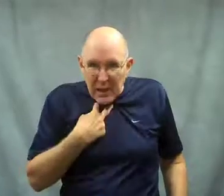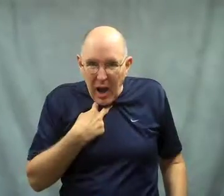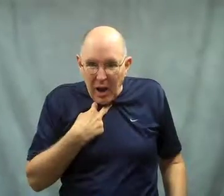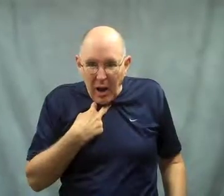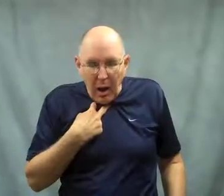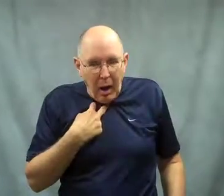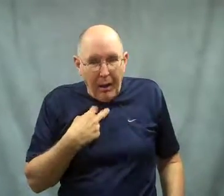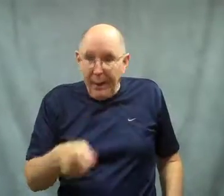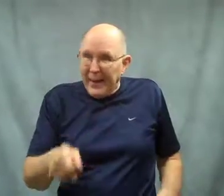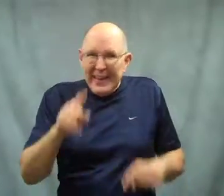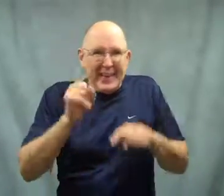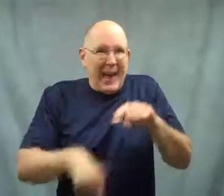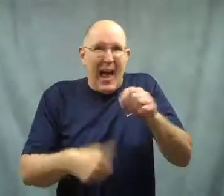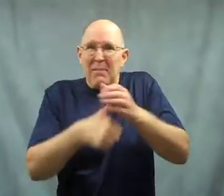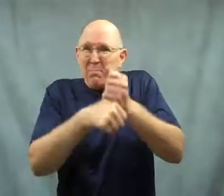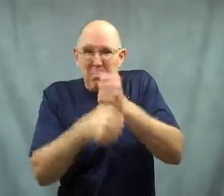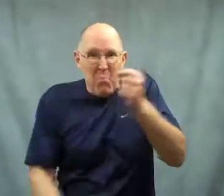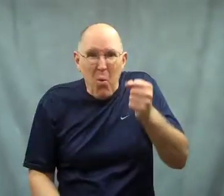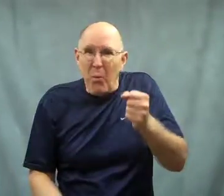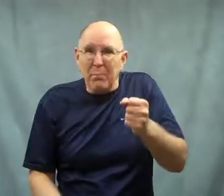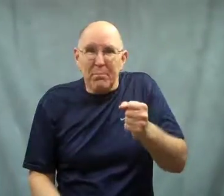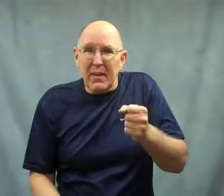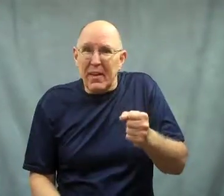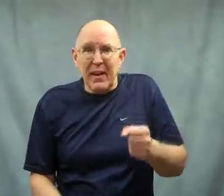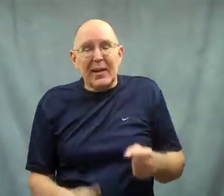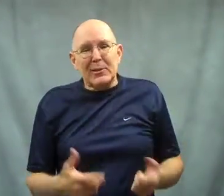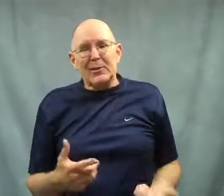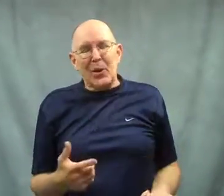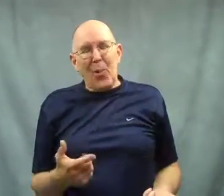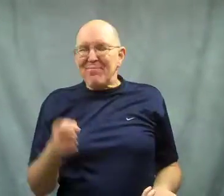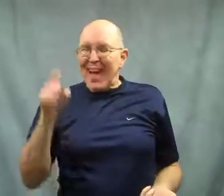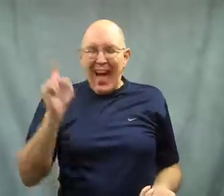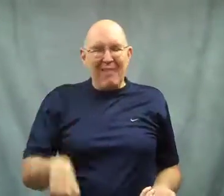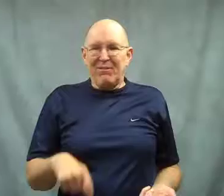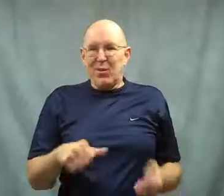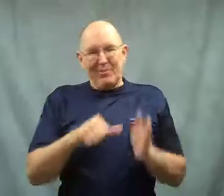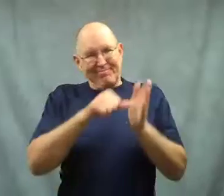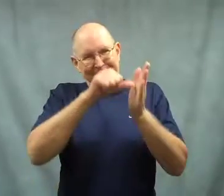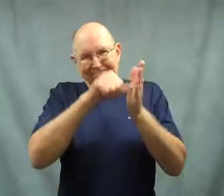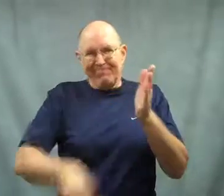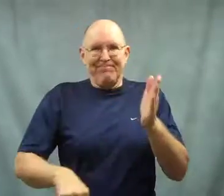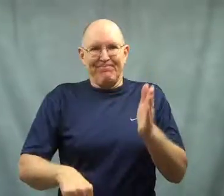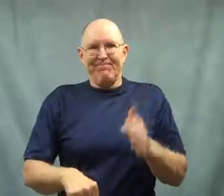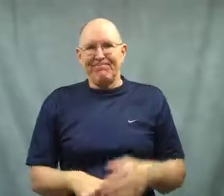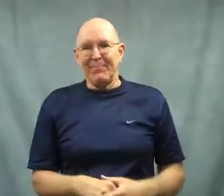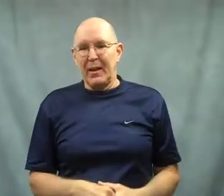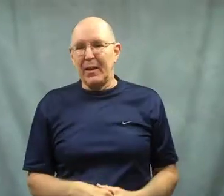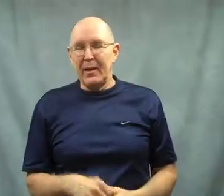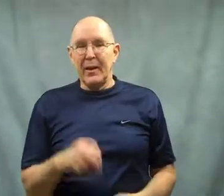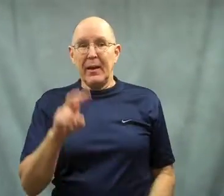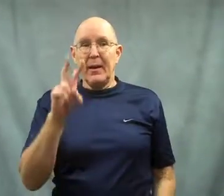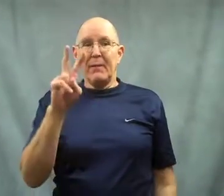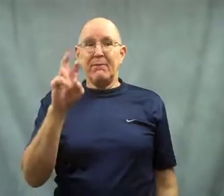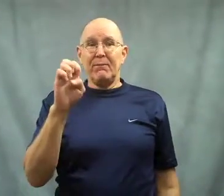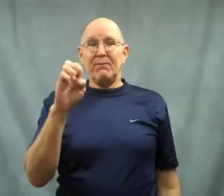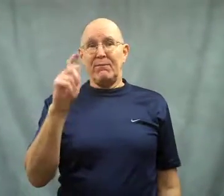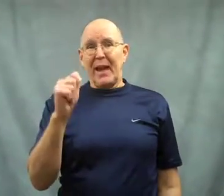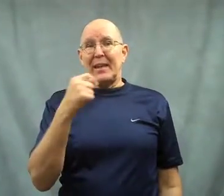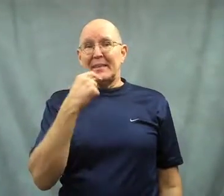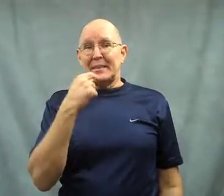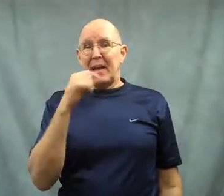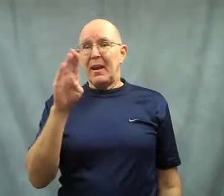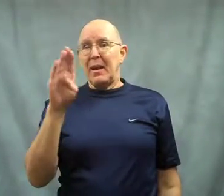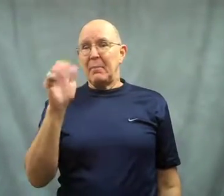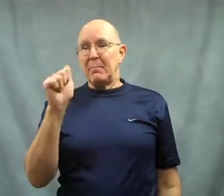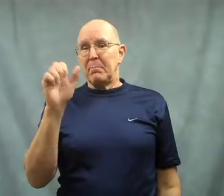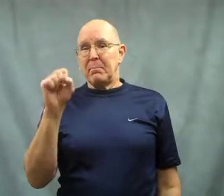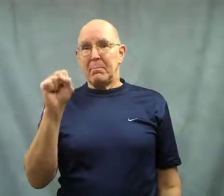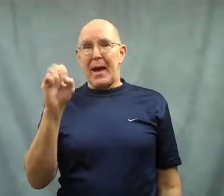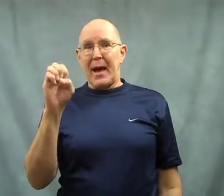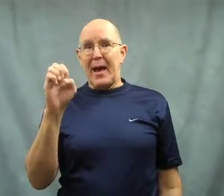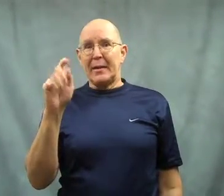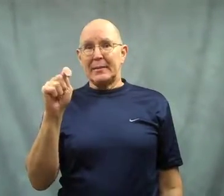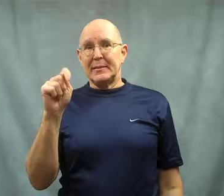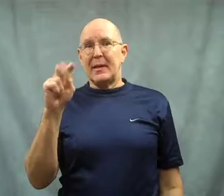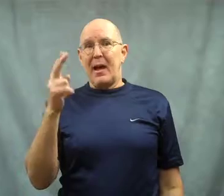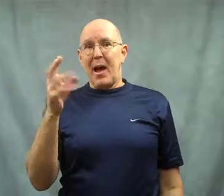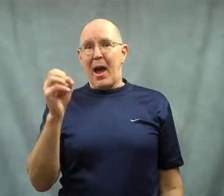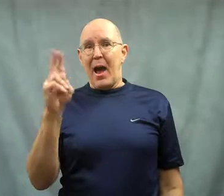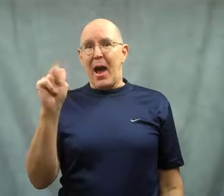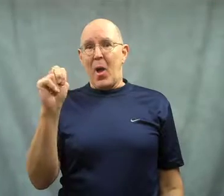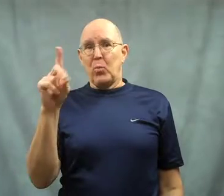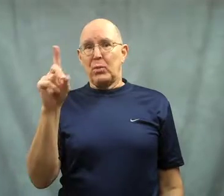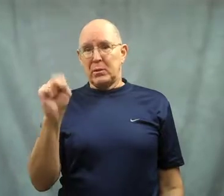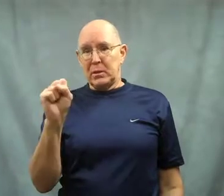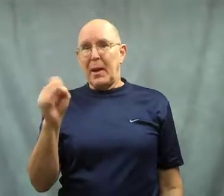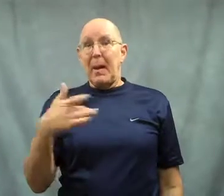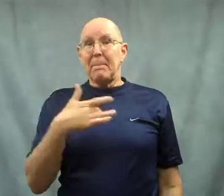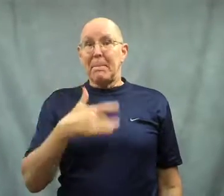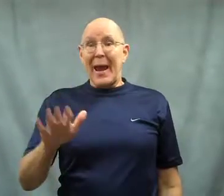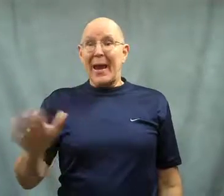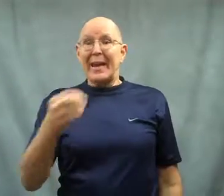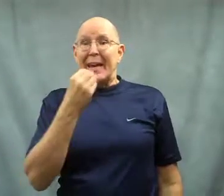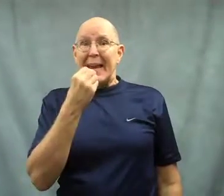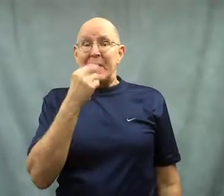It was stuck, so she couldn't poop it out. It had to be surgically removed.